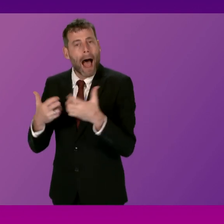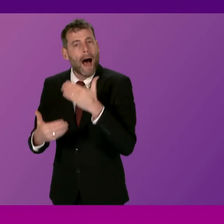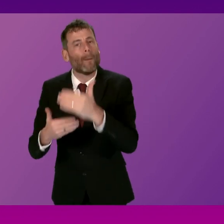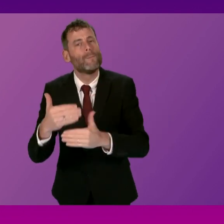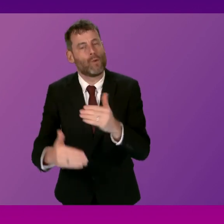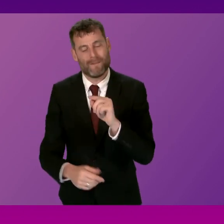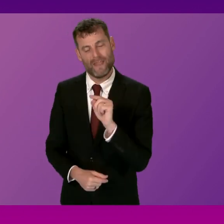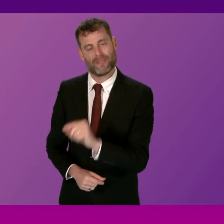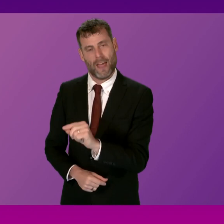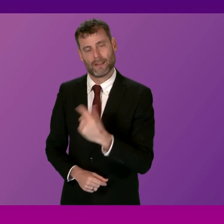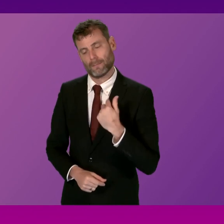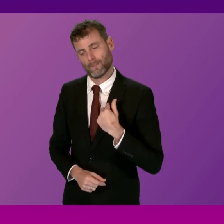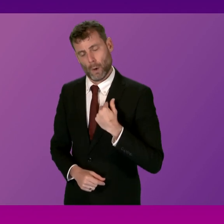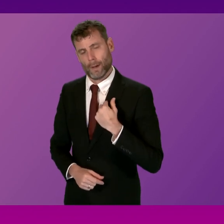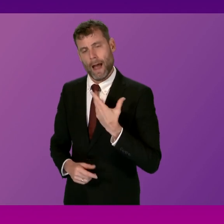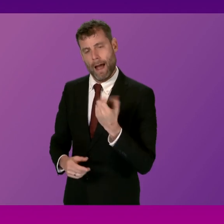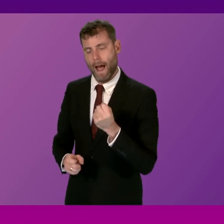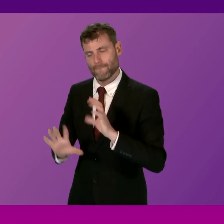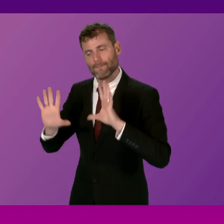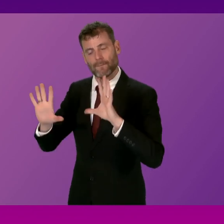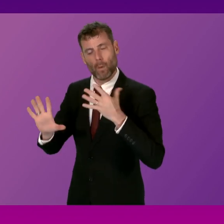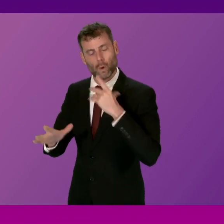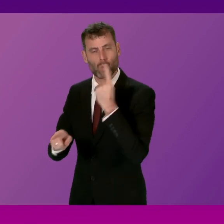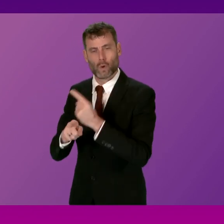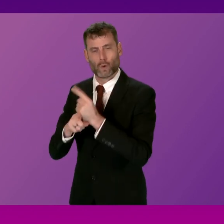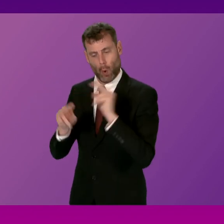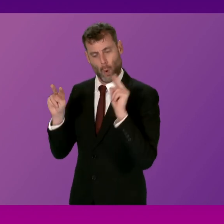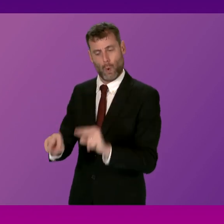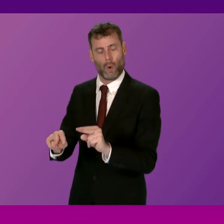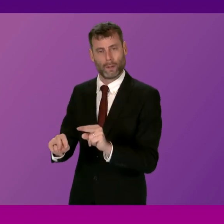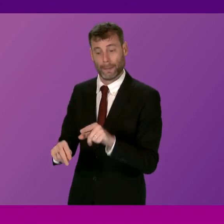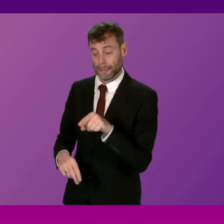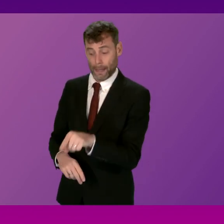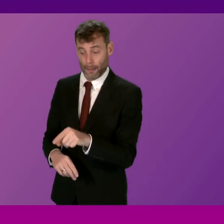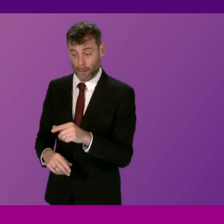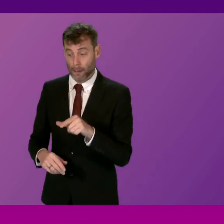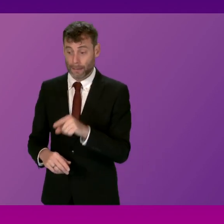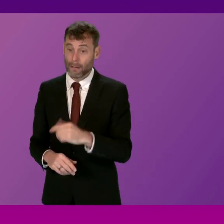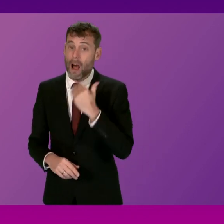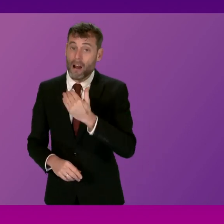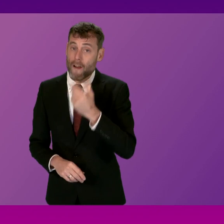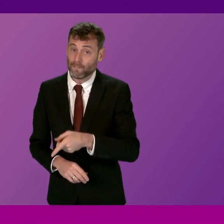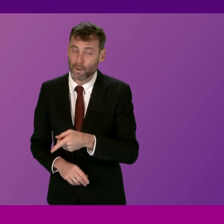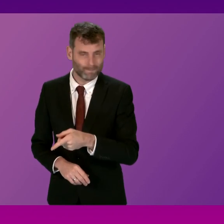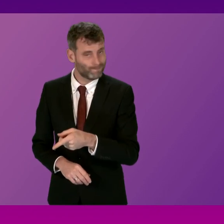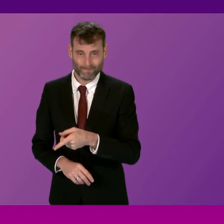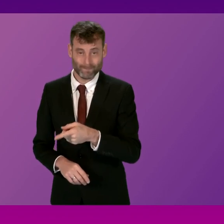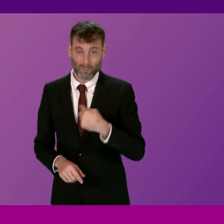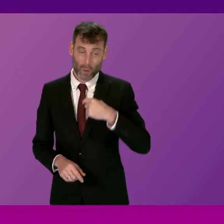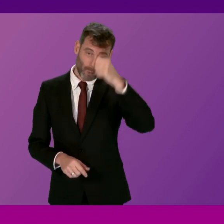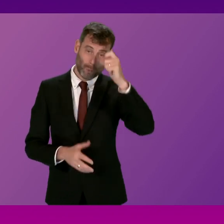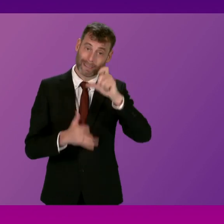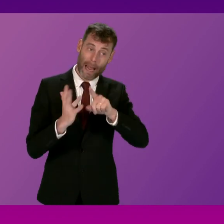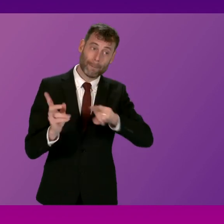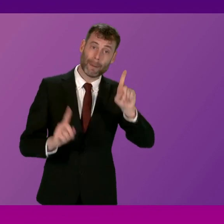is required to hear what disabled people are telling us and to act accordingly.